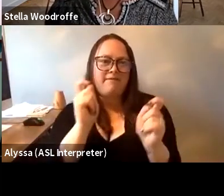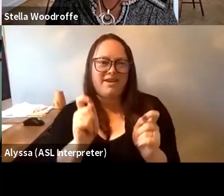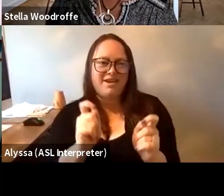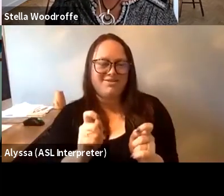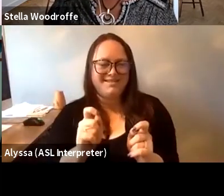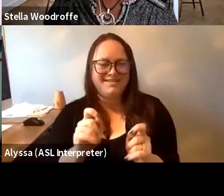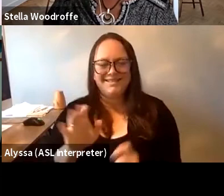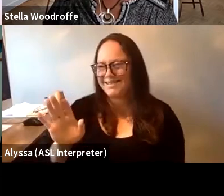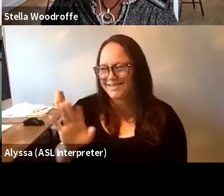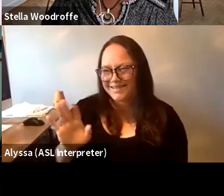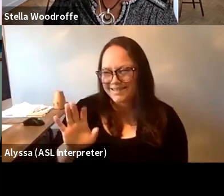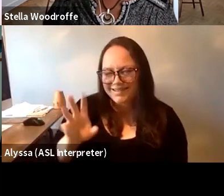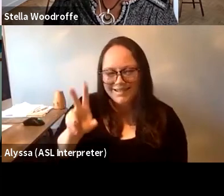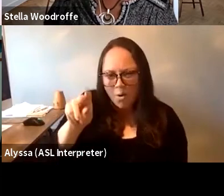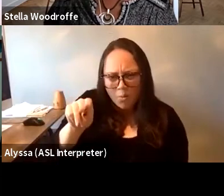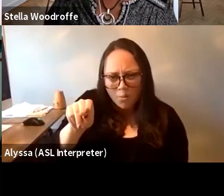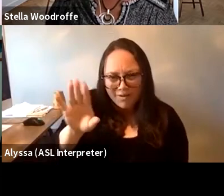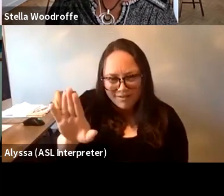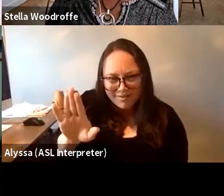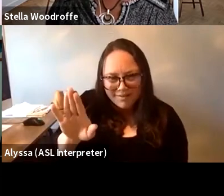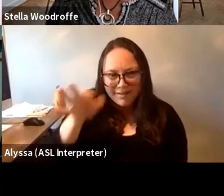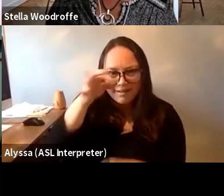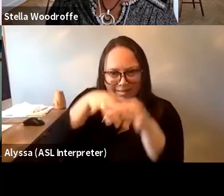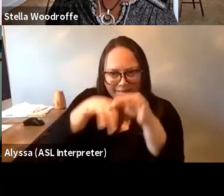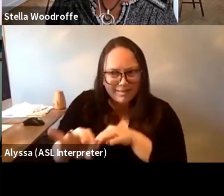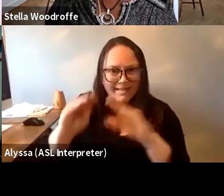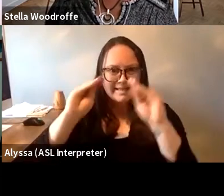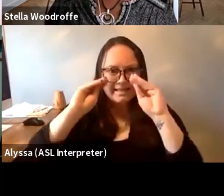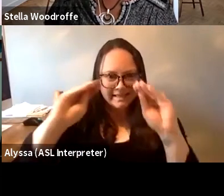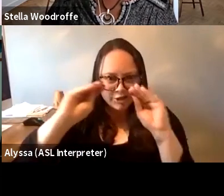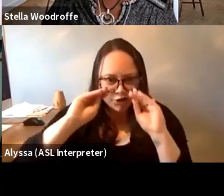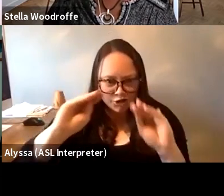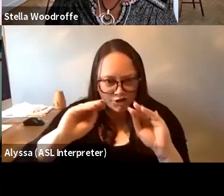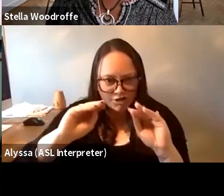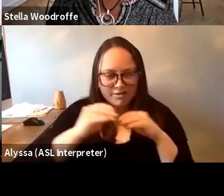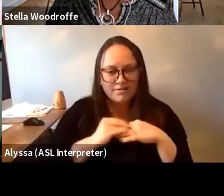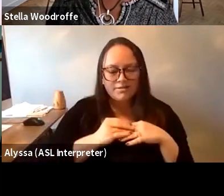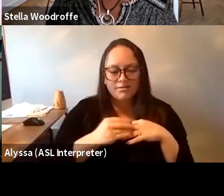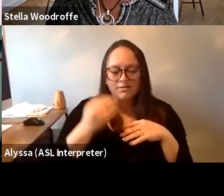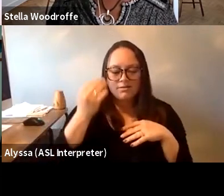how about we teach, you know, and because one thing, I think